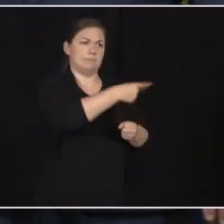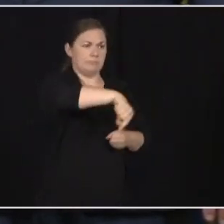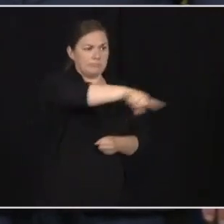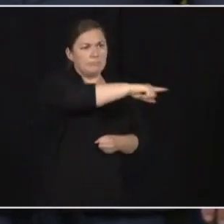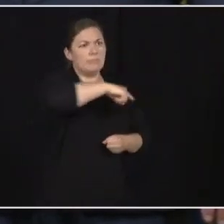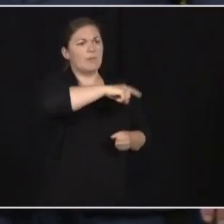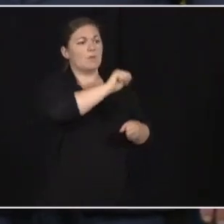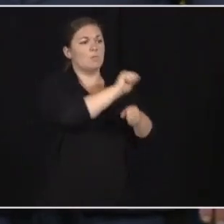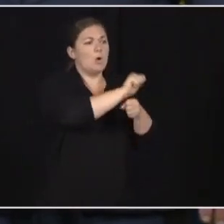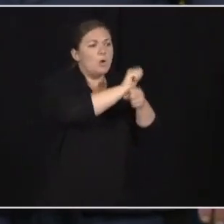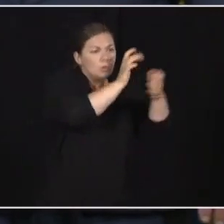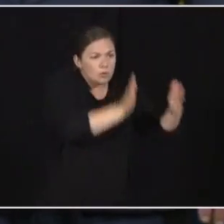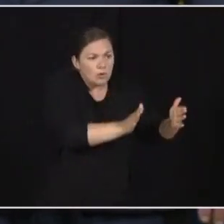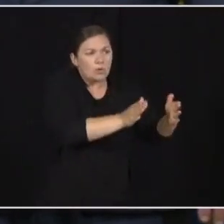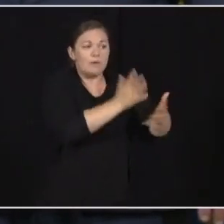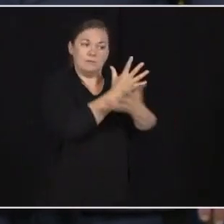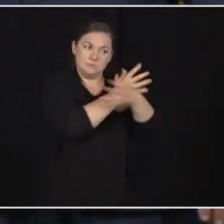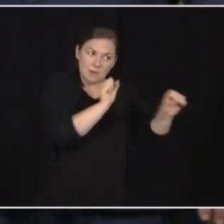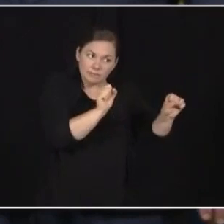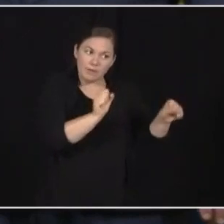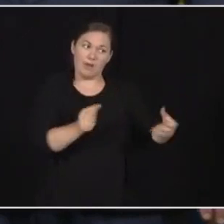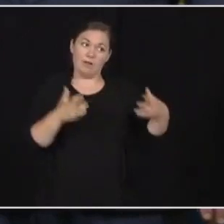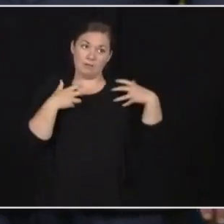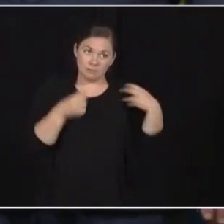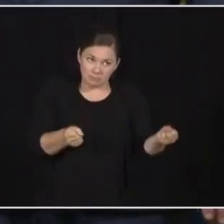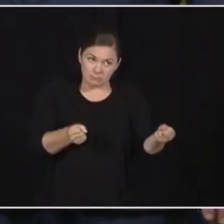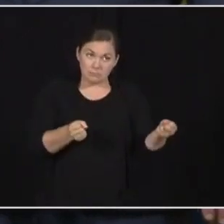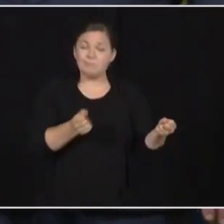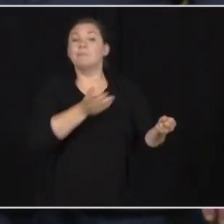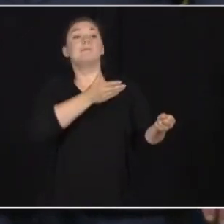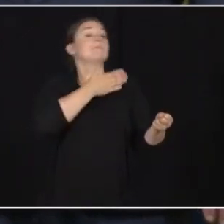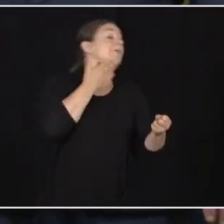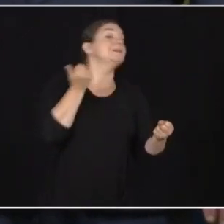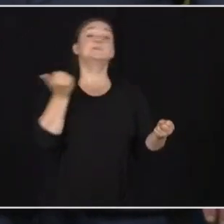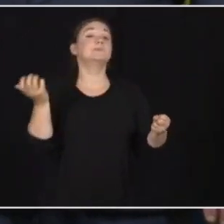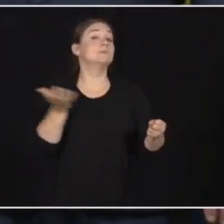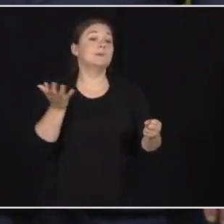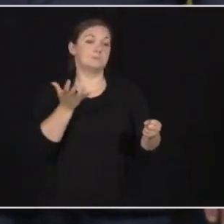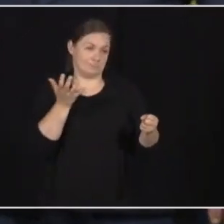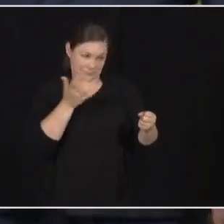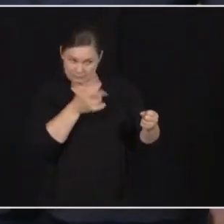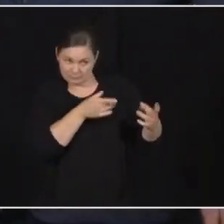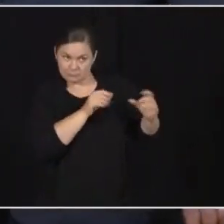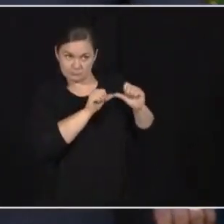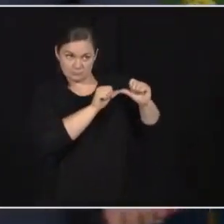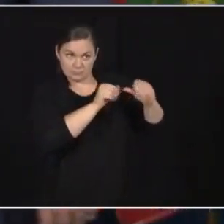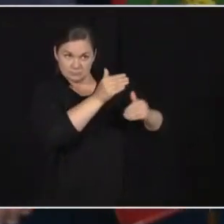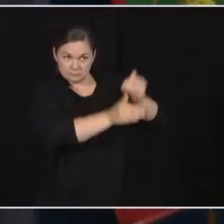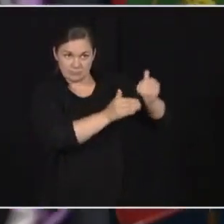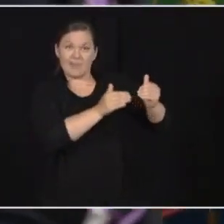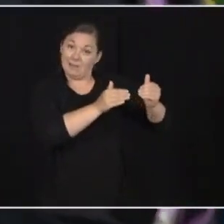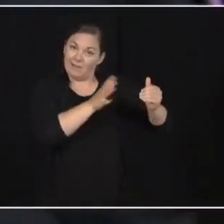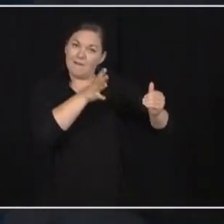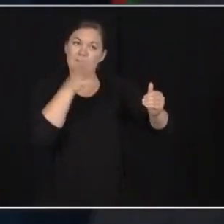All hands are on deck to ensure the health and safety of the workers and the best possible way to have the firms